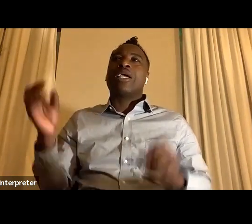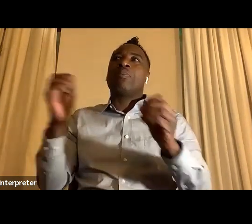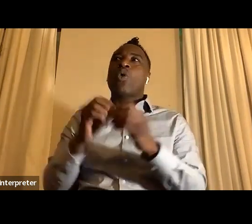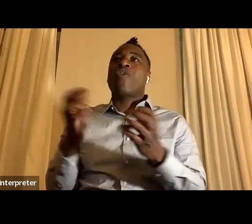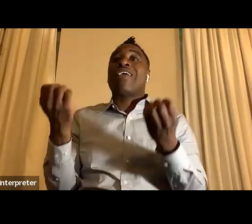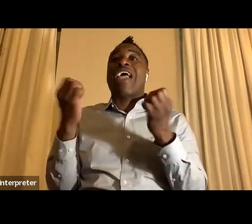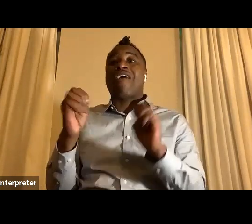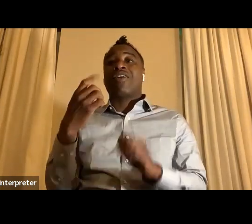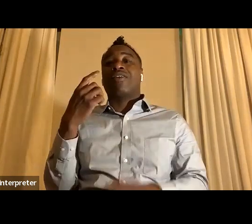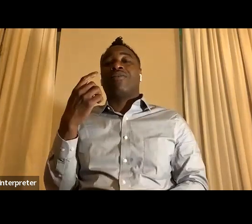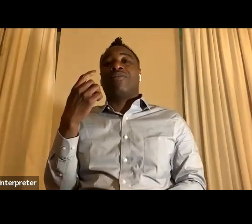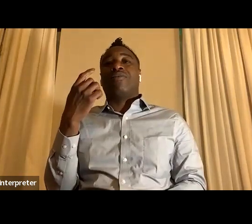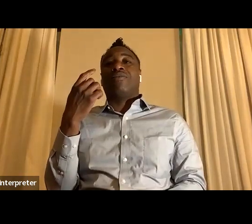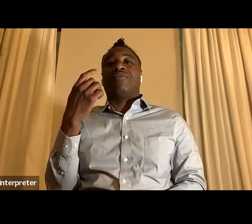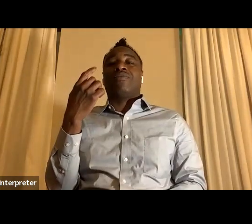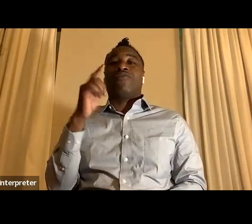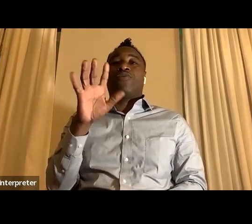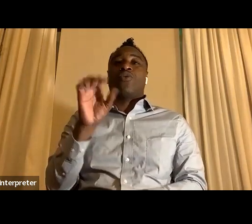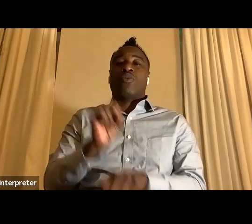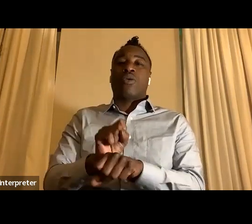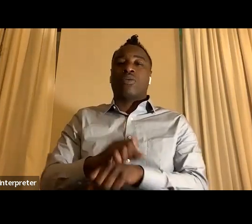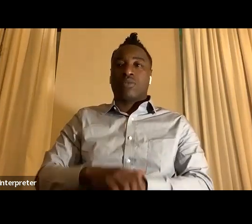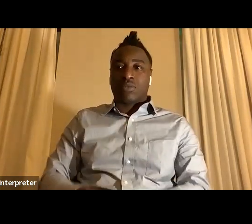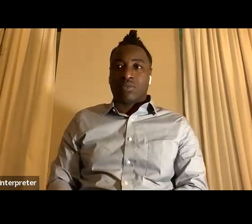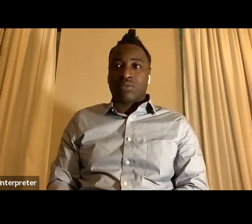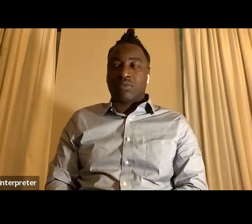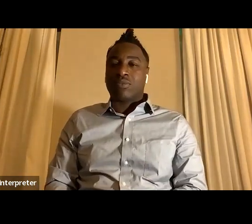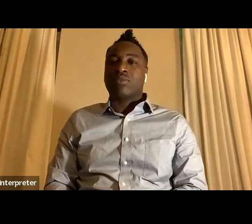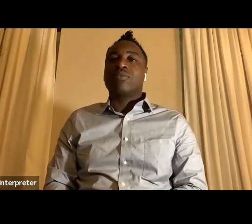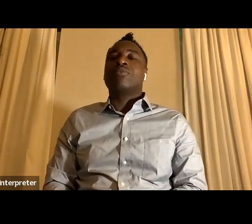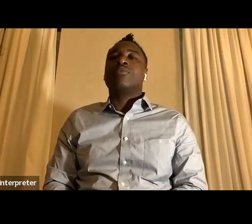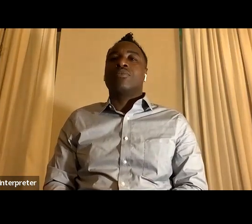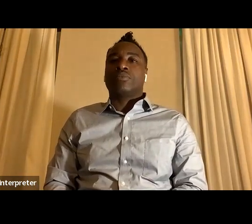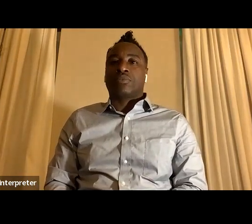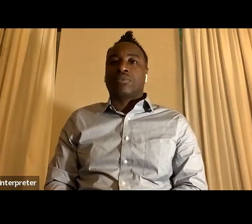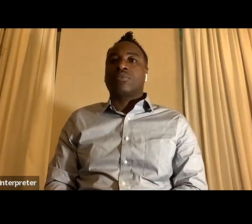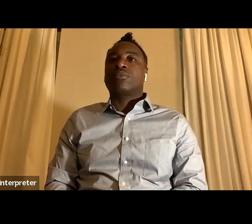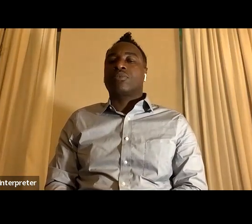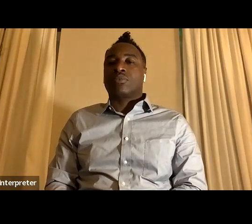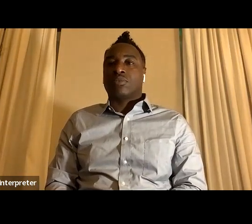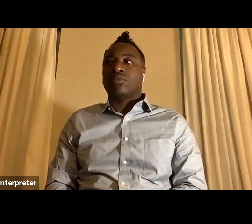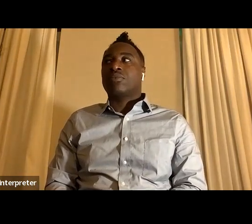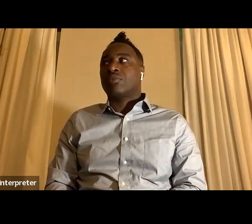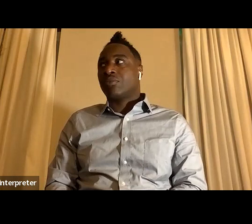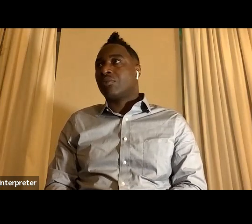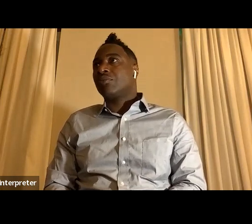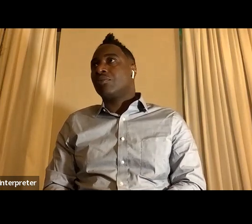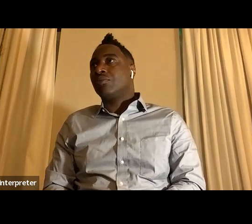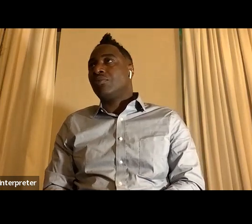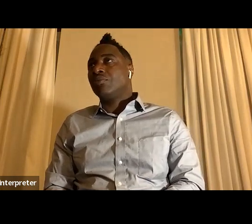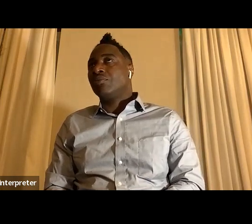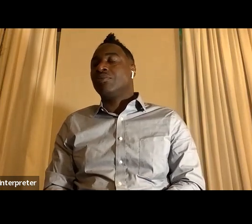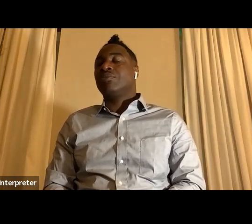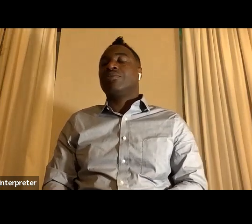If you see one? Yeah, I feel like definitely thanks to you, especially like